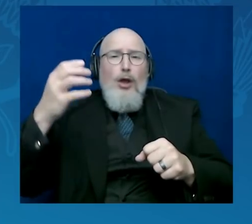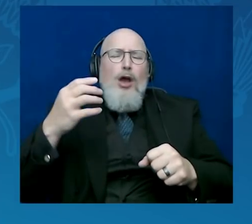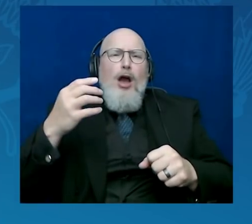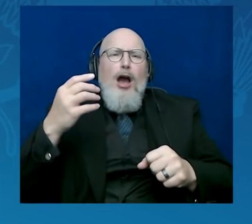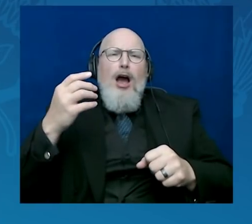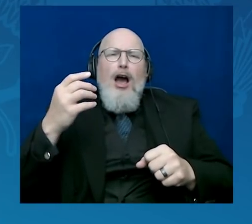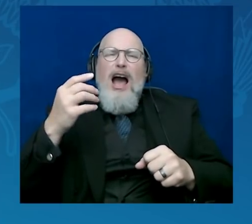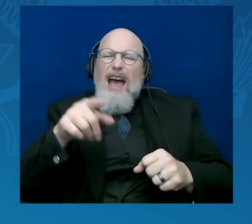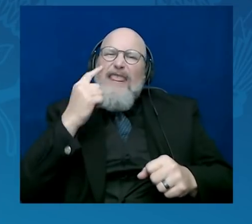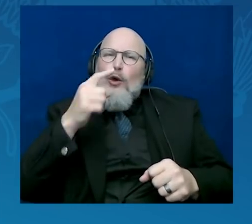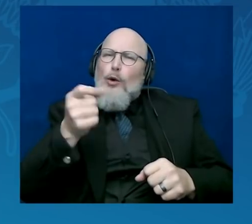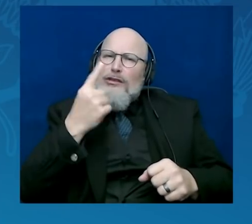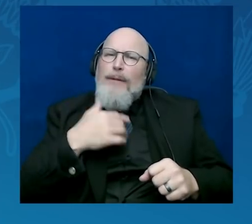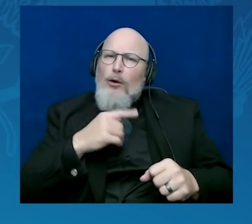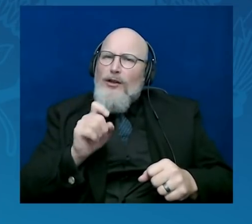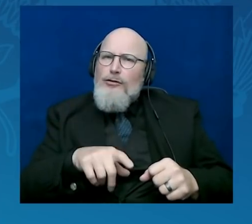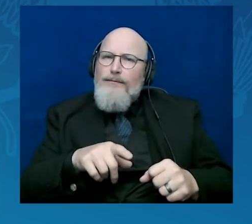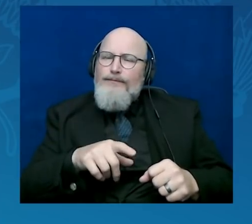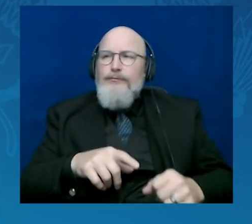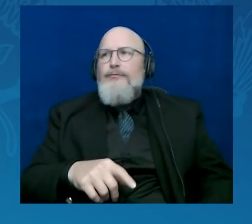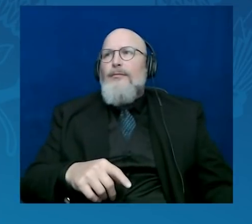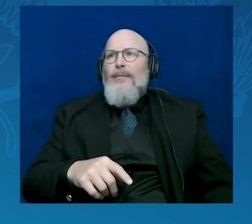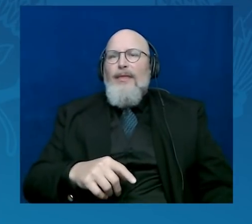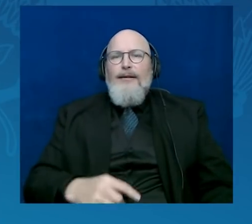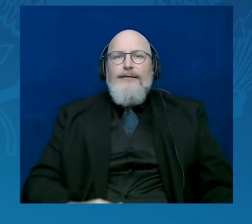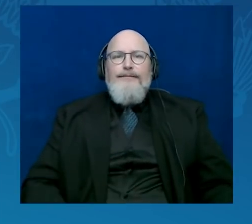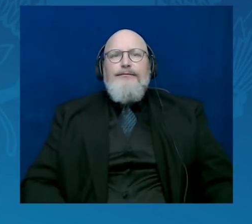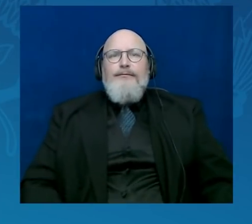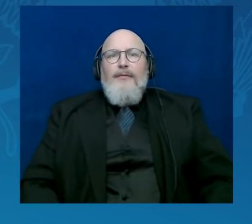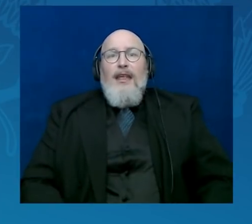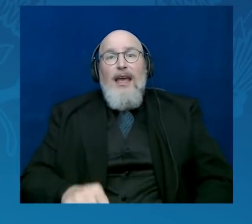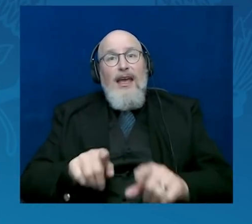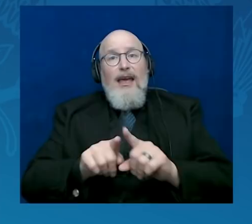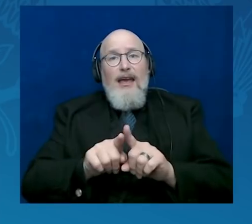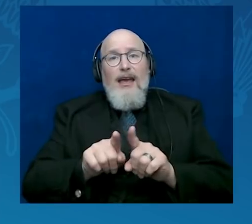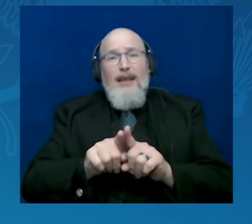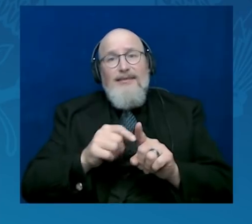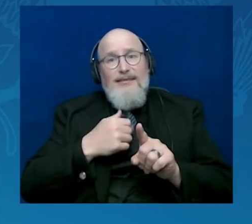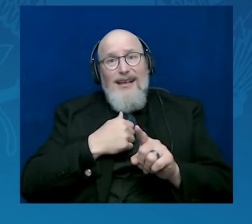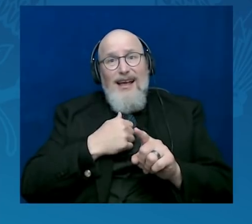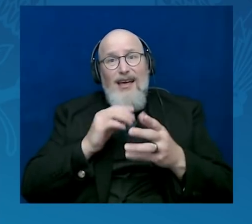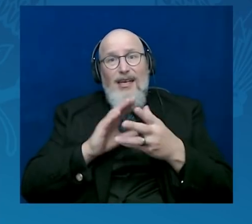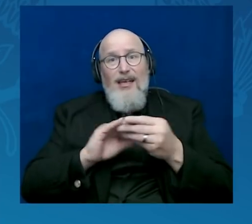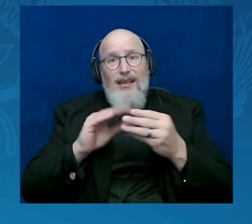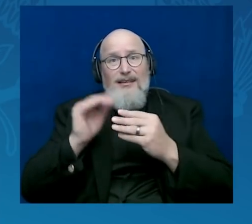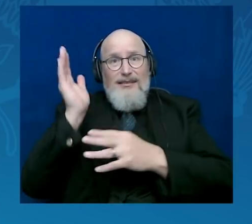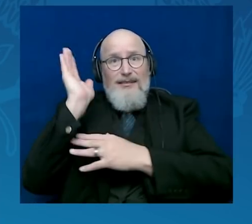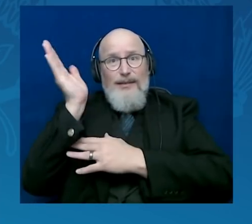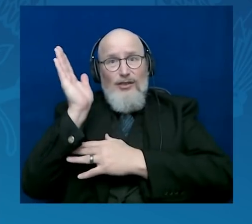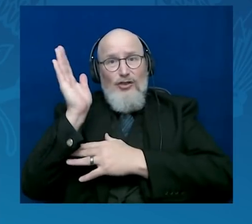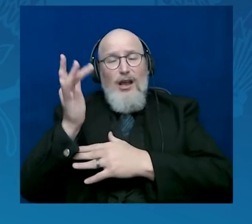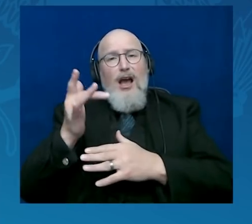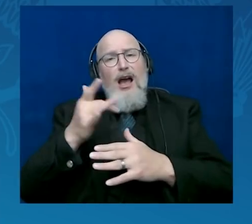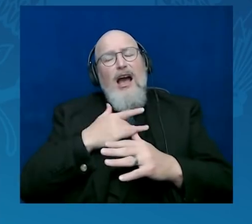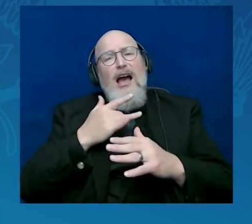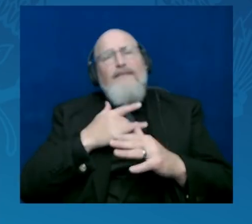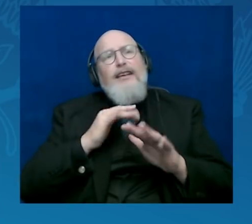The Vice President: Well, as I said in my speech, I am reassured and heartened by the work